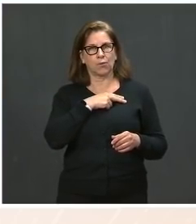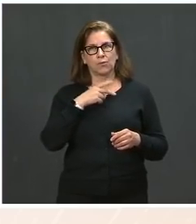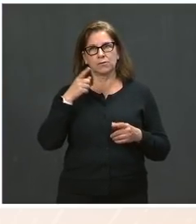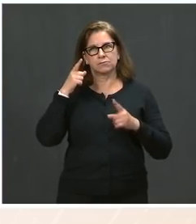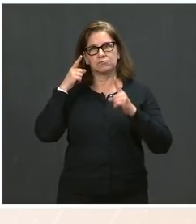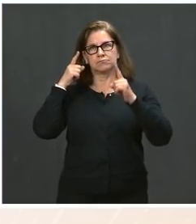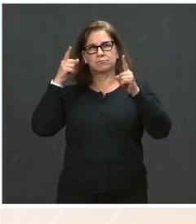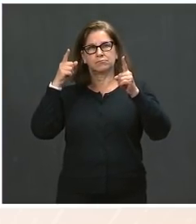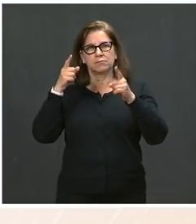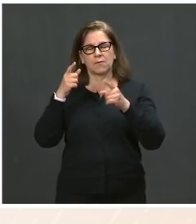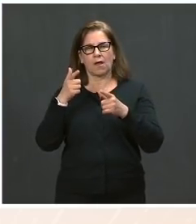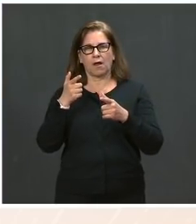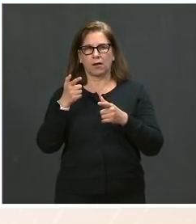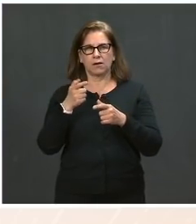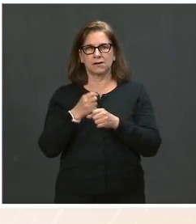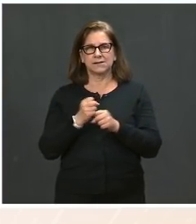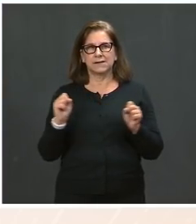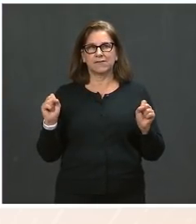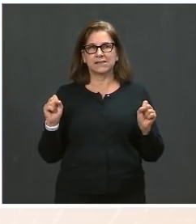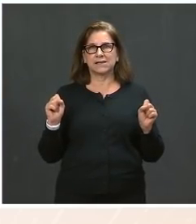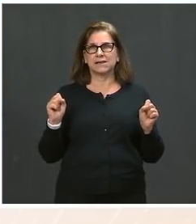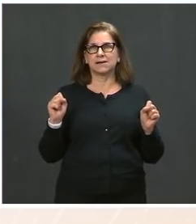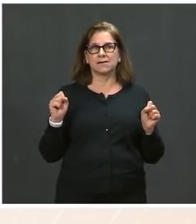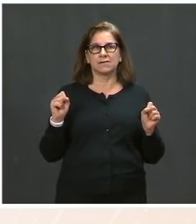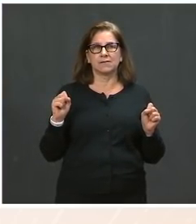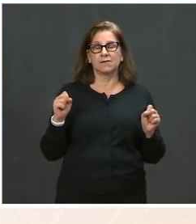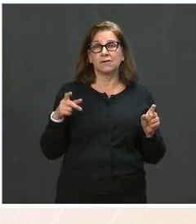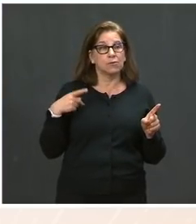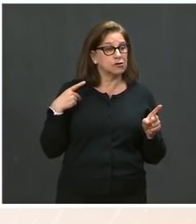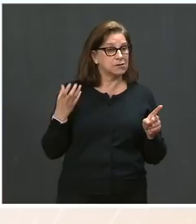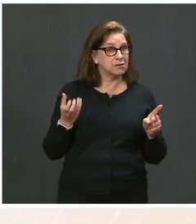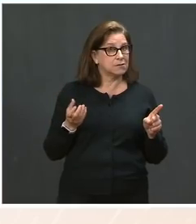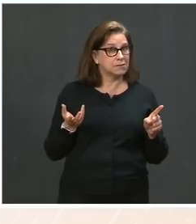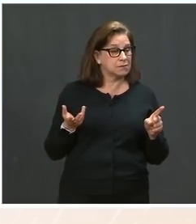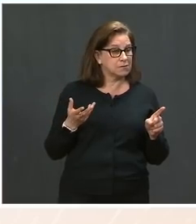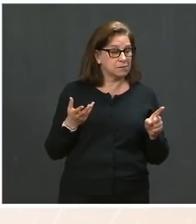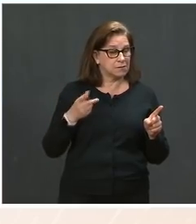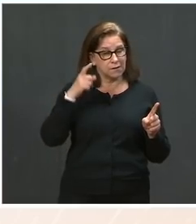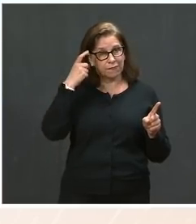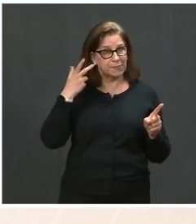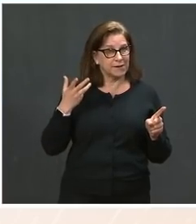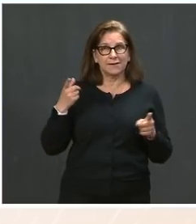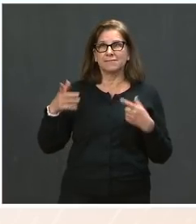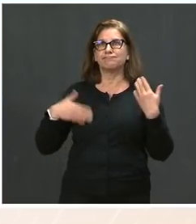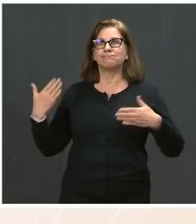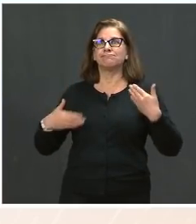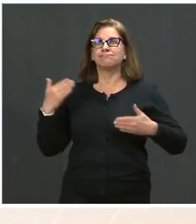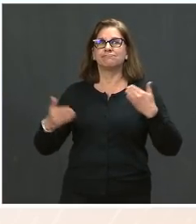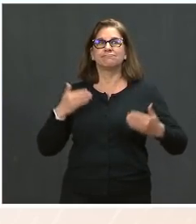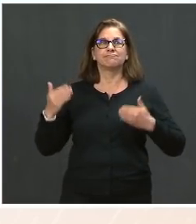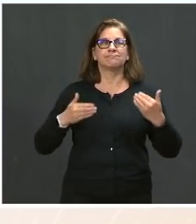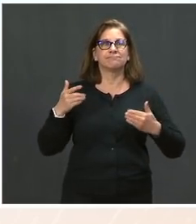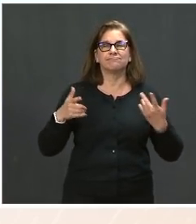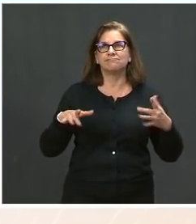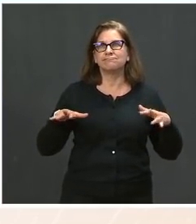no appetite in Washington, and none at the federal level, to move forward on putting in place laws around the country.